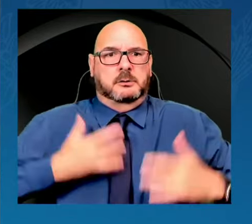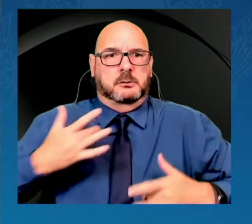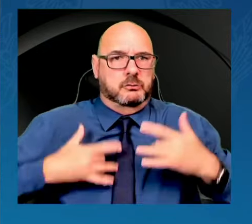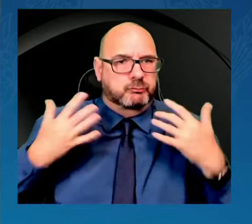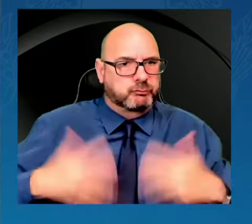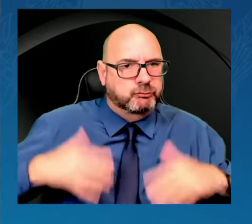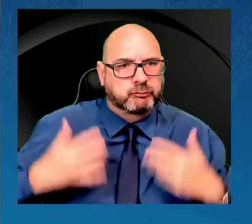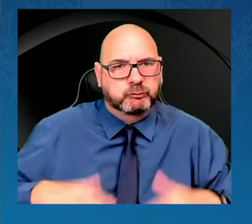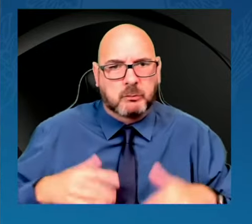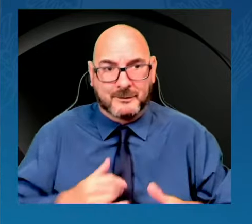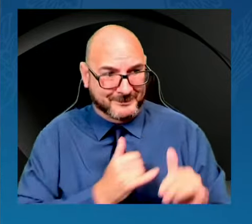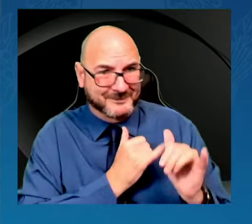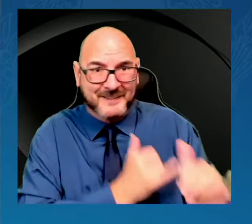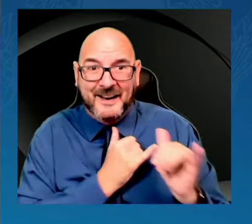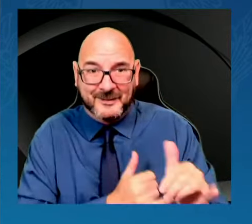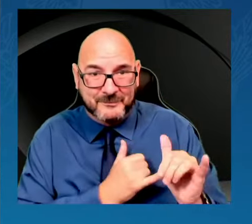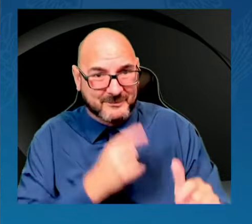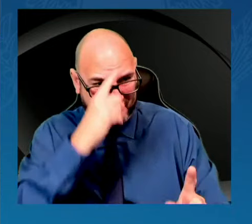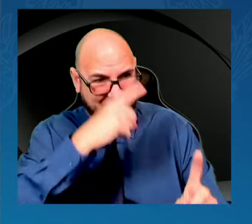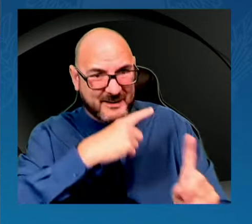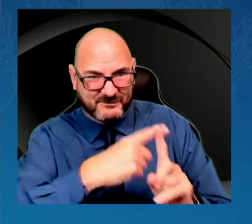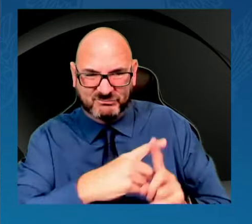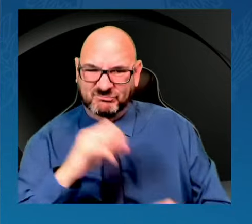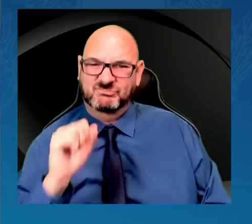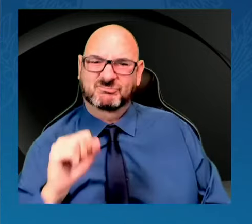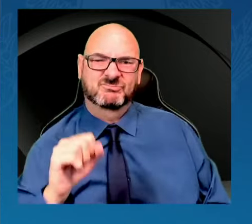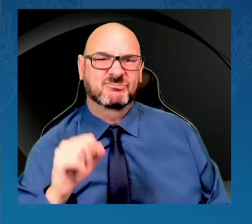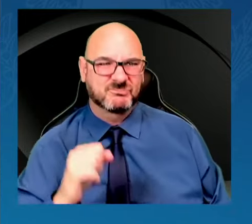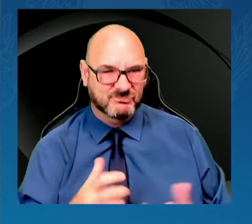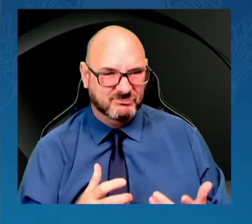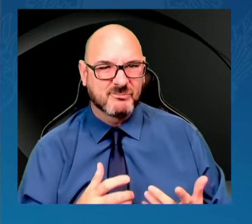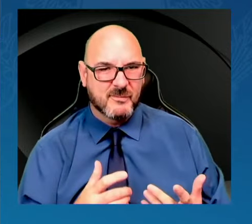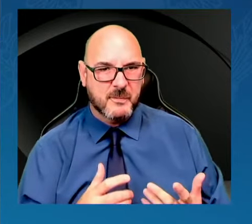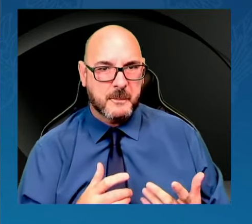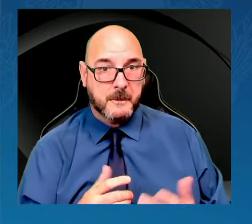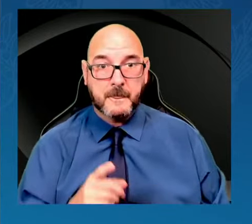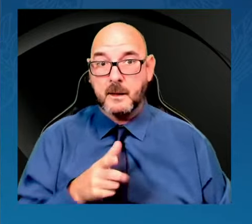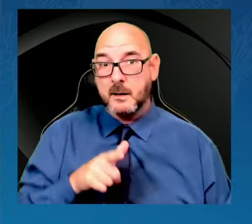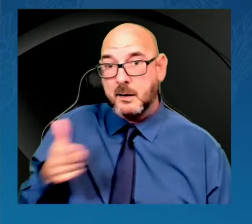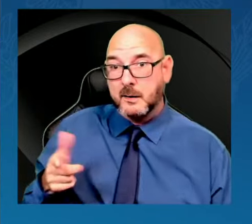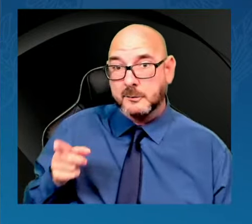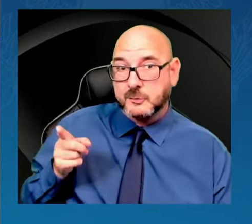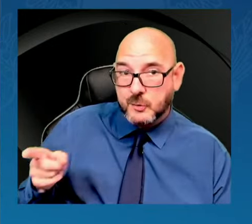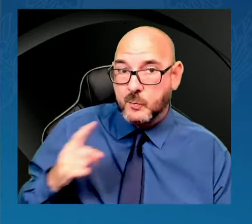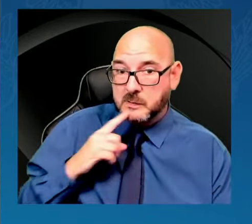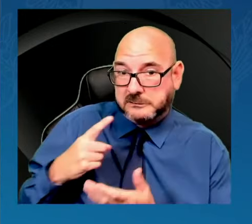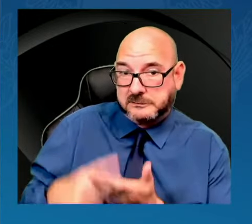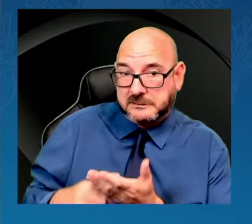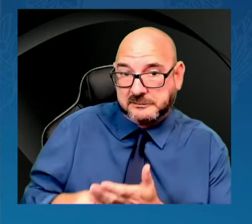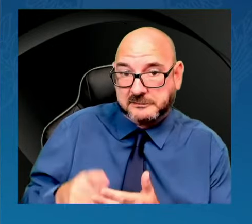Representative Pettersen: And being here to talk about the great work that you've done and what we can expect here in Colorado is so important